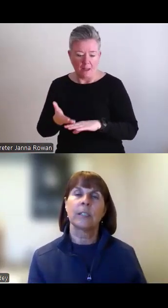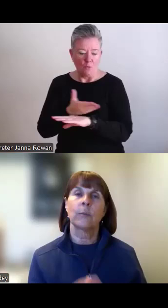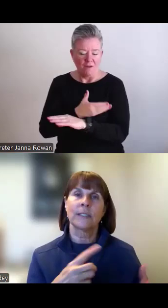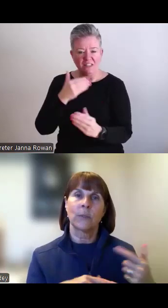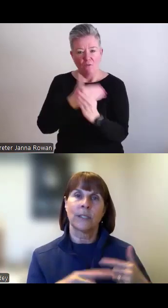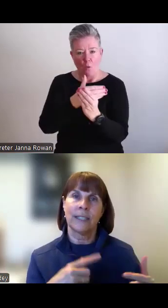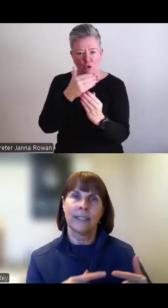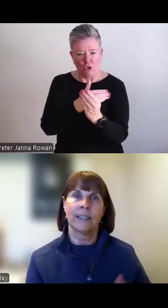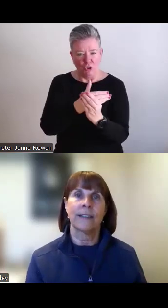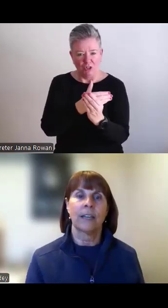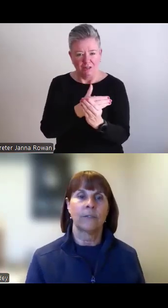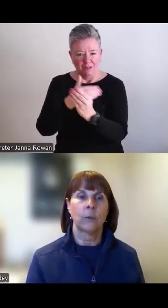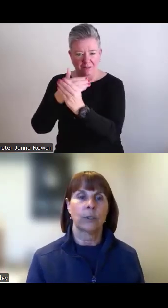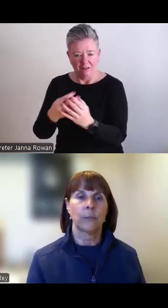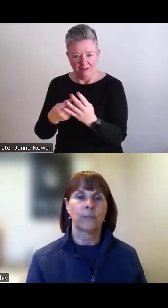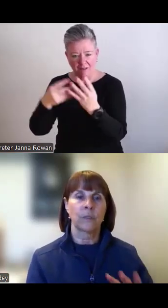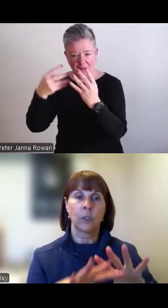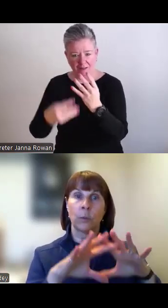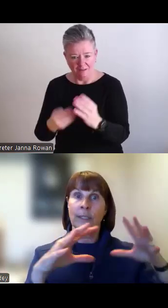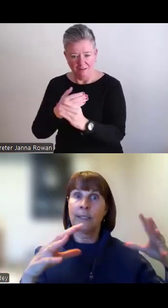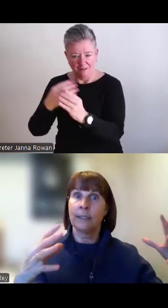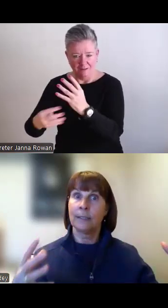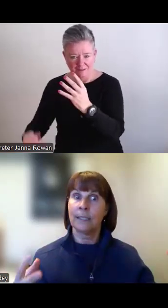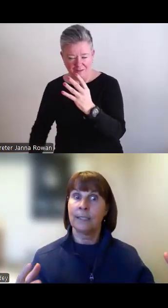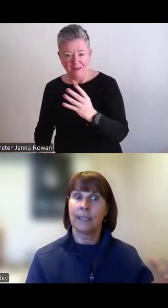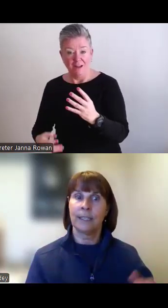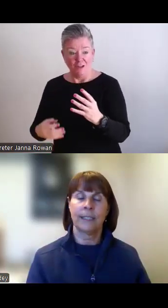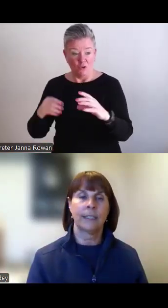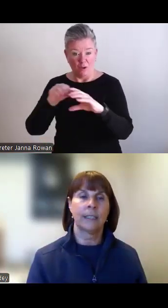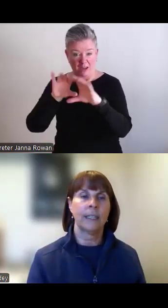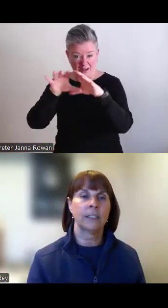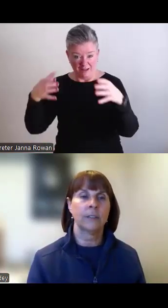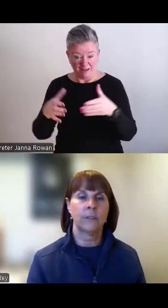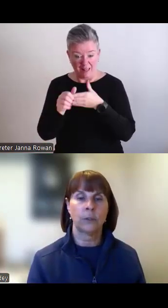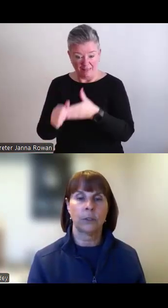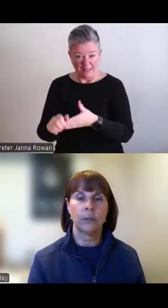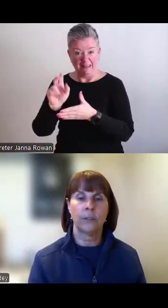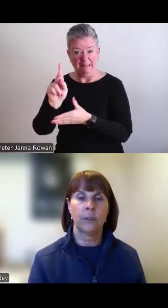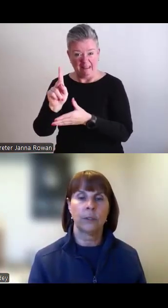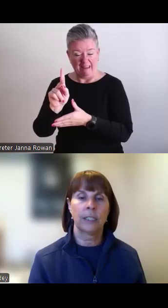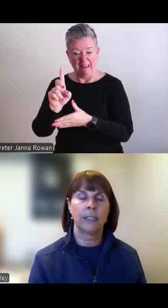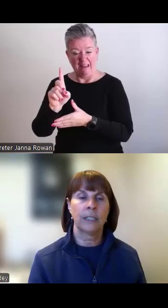you'll see what's within that folder. So within the LEAD-K Data Collection folder, if you were